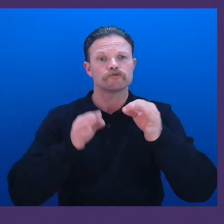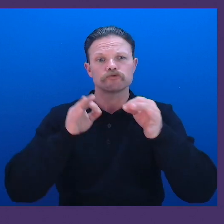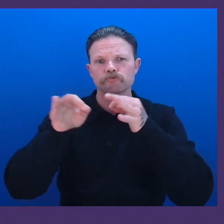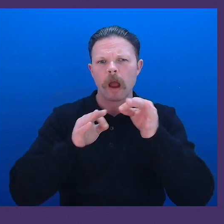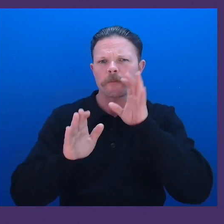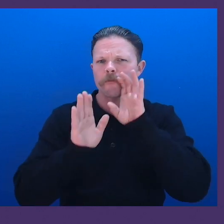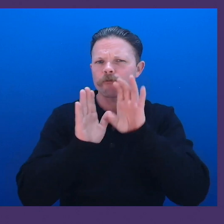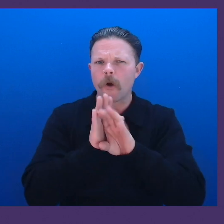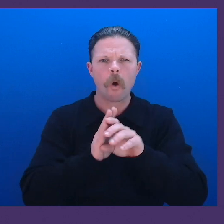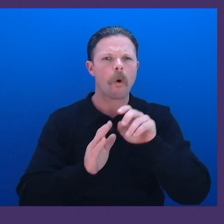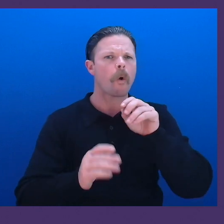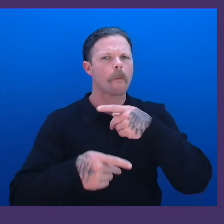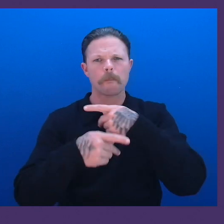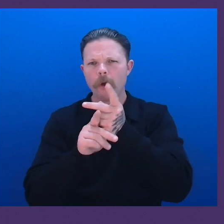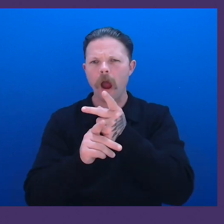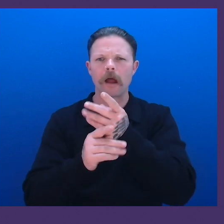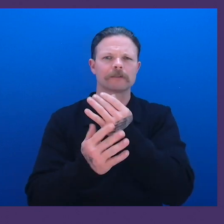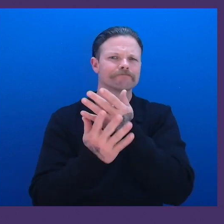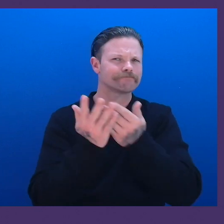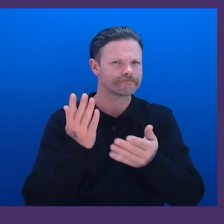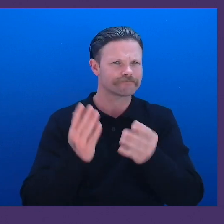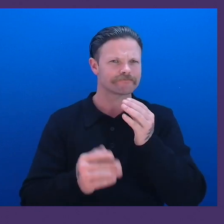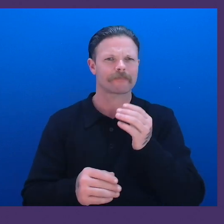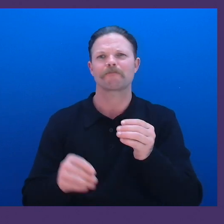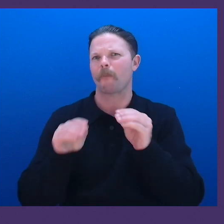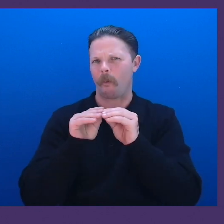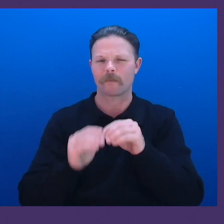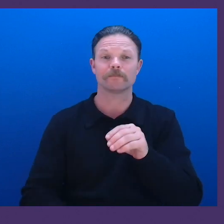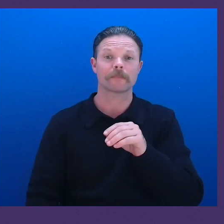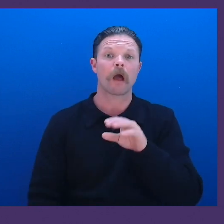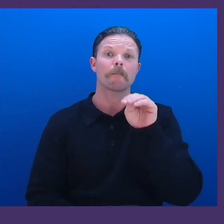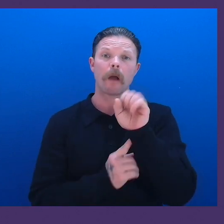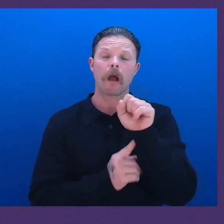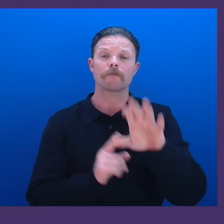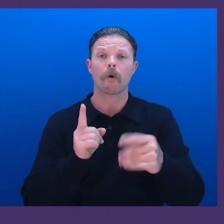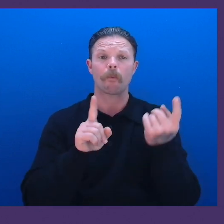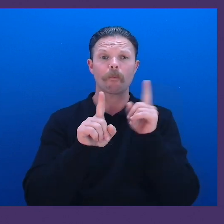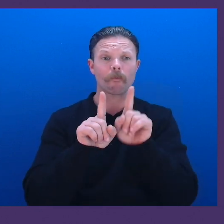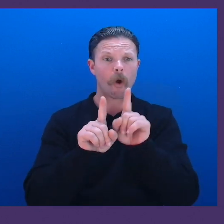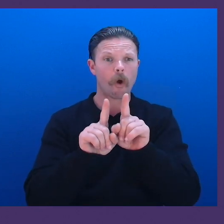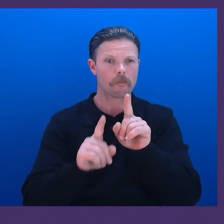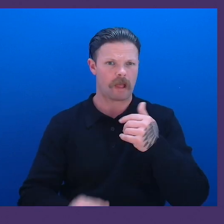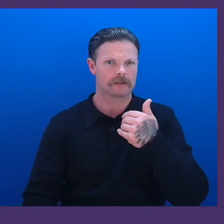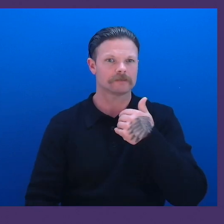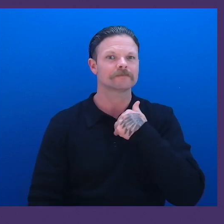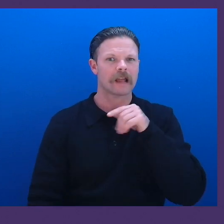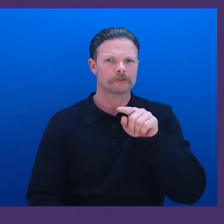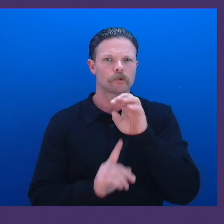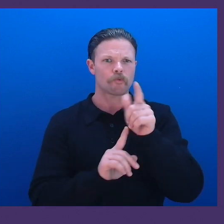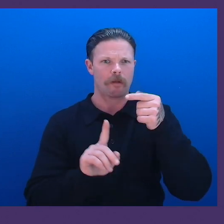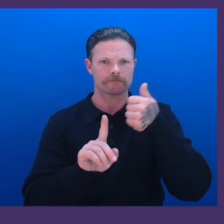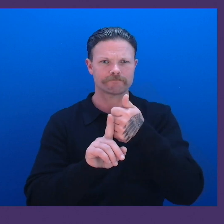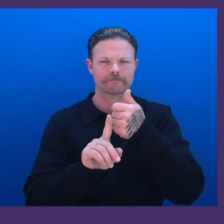an AI-powered code completion tool, which is an extension for popular integrated development environments